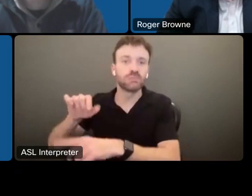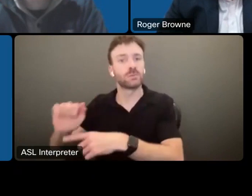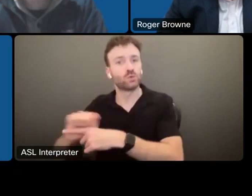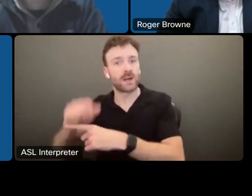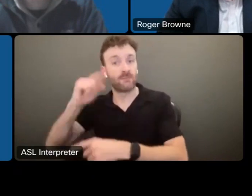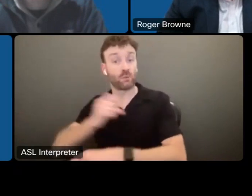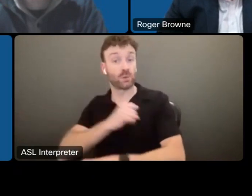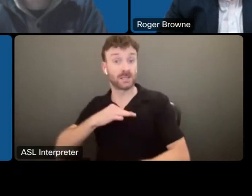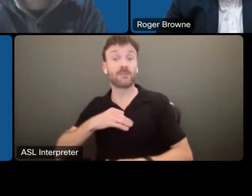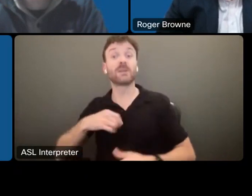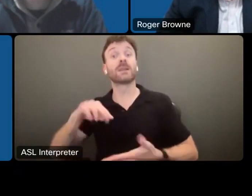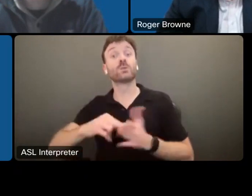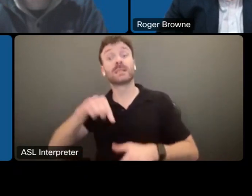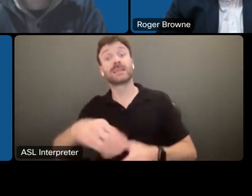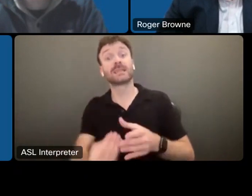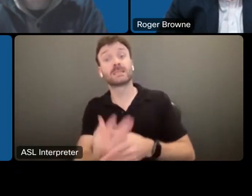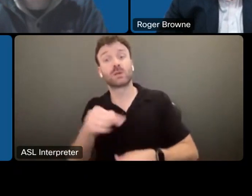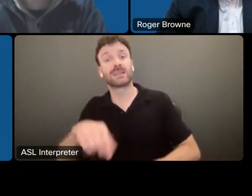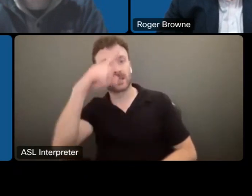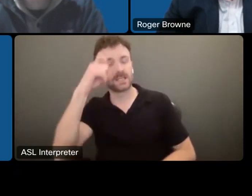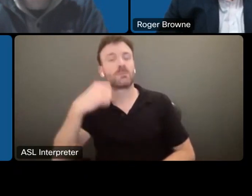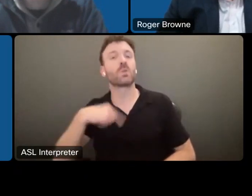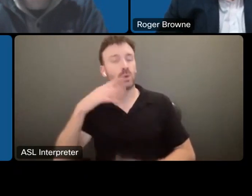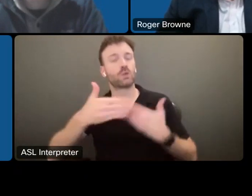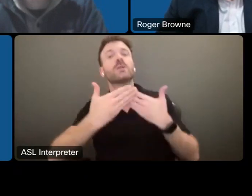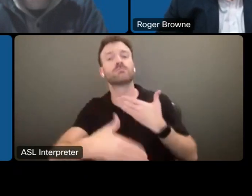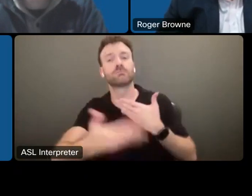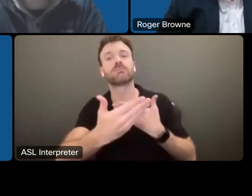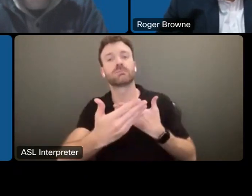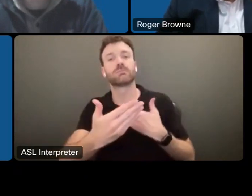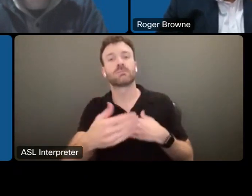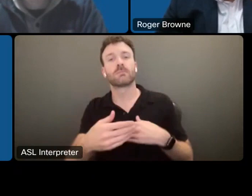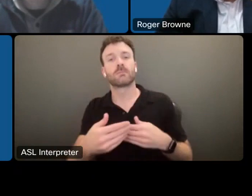spring, this summer, we're going to be starting to roll forward with greater engagement with